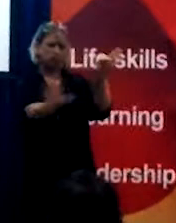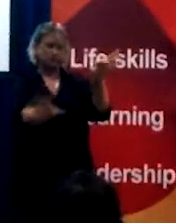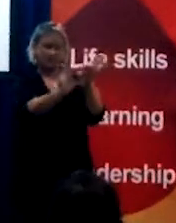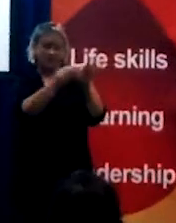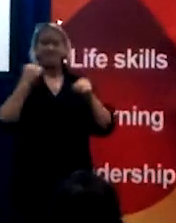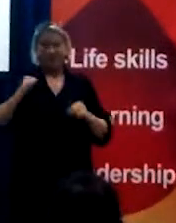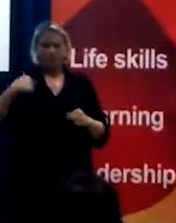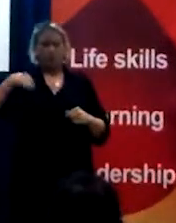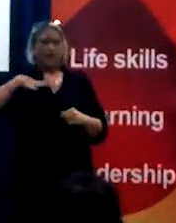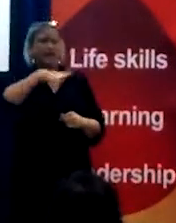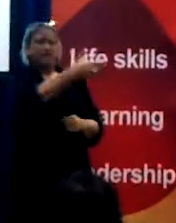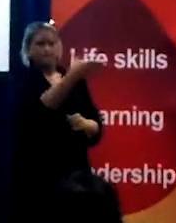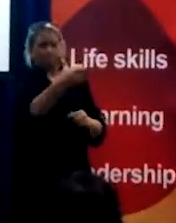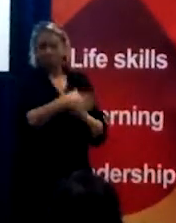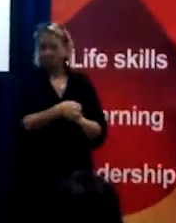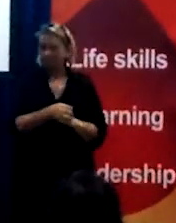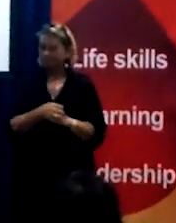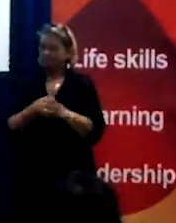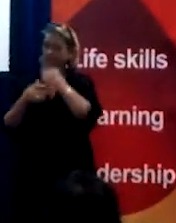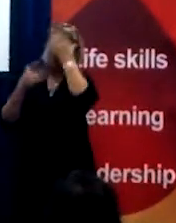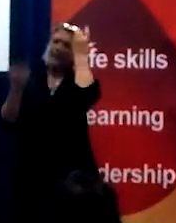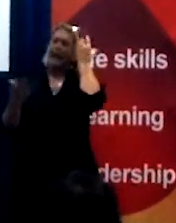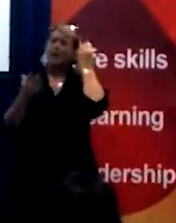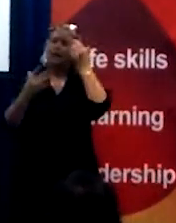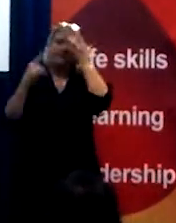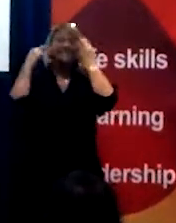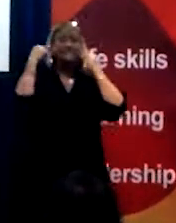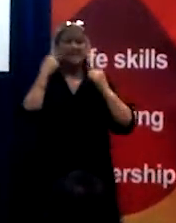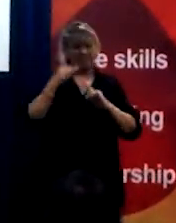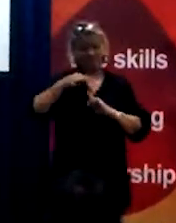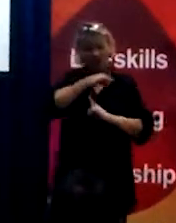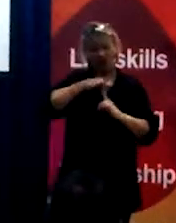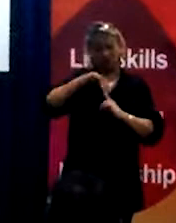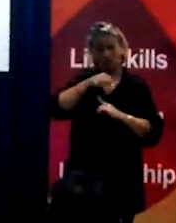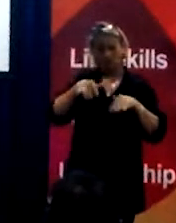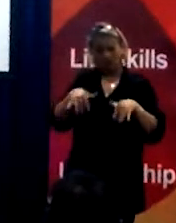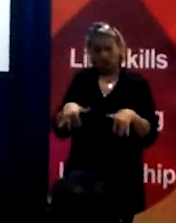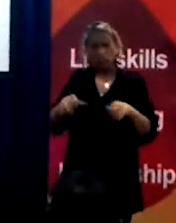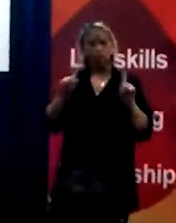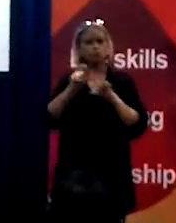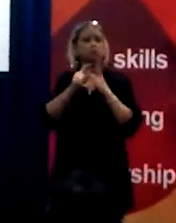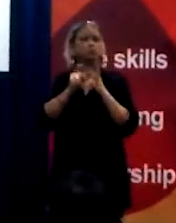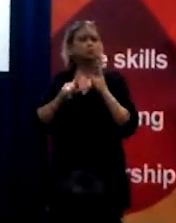What are we doing about the Deaf isolation?